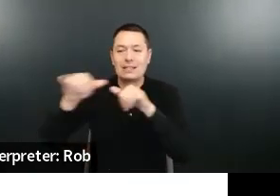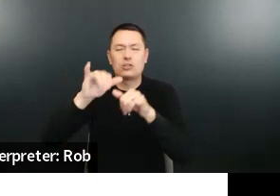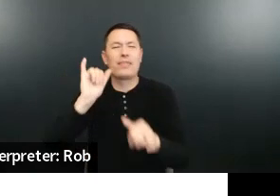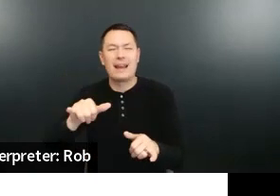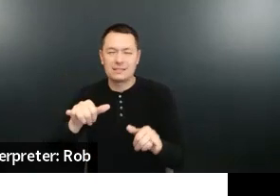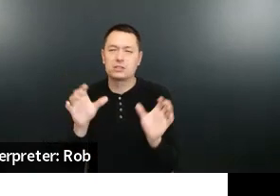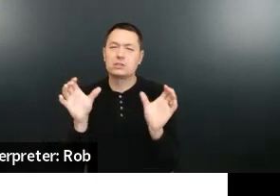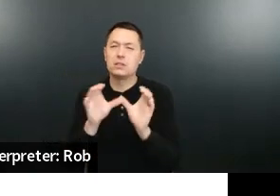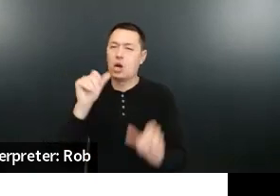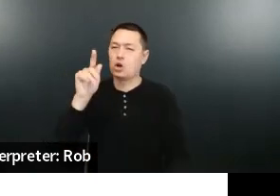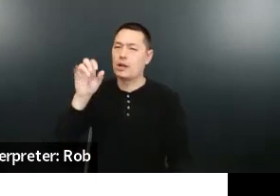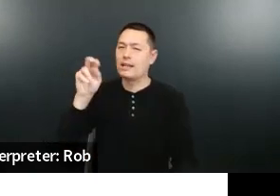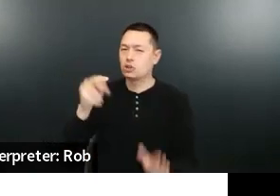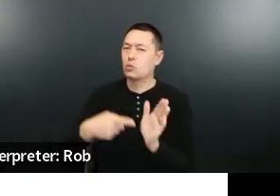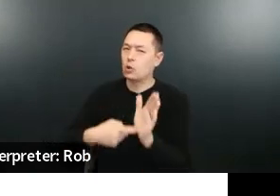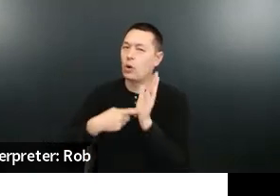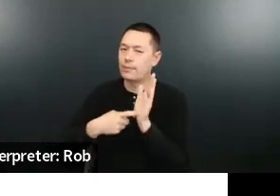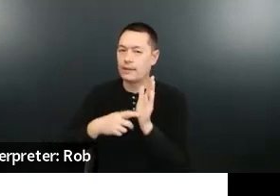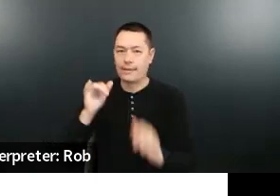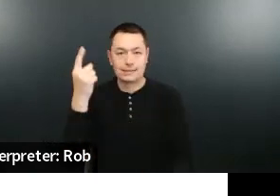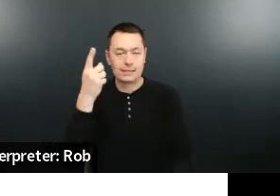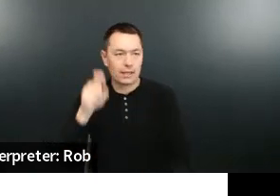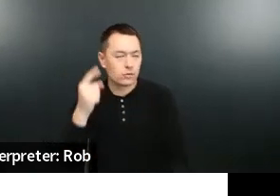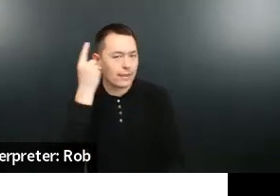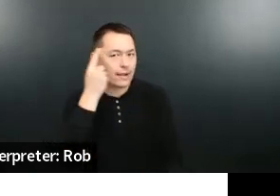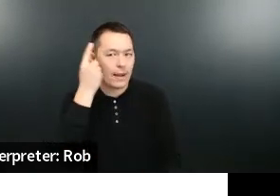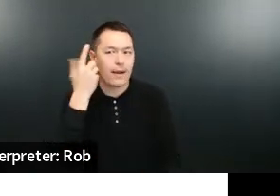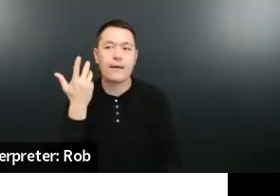And so definitely something to think about if you heard of that before